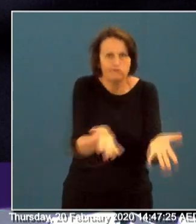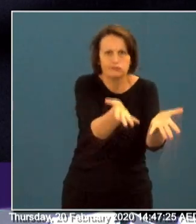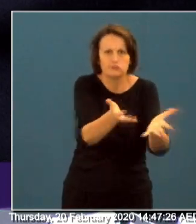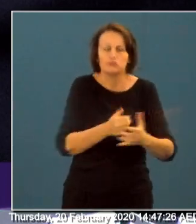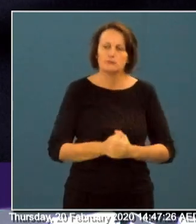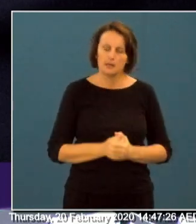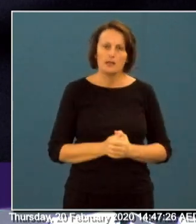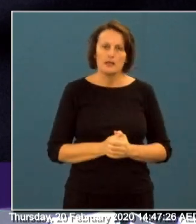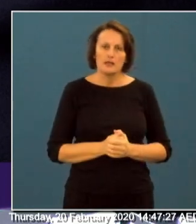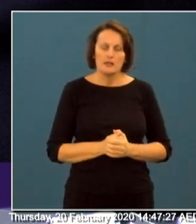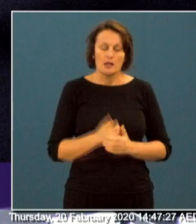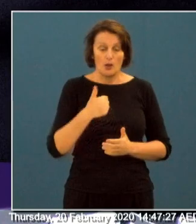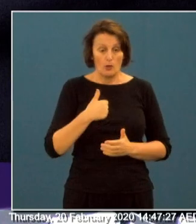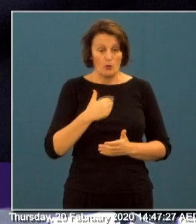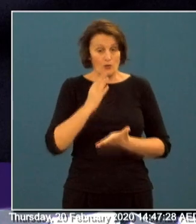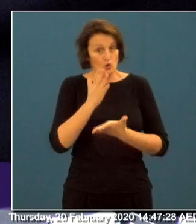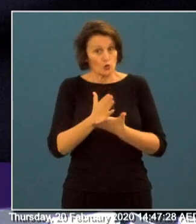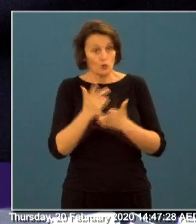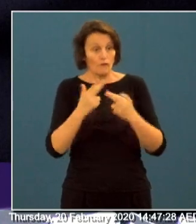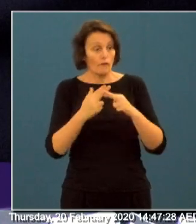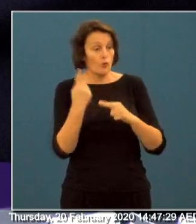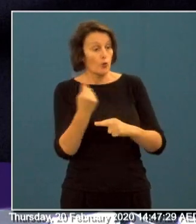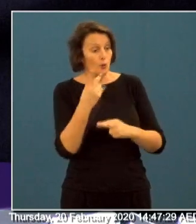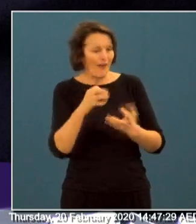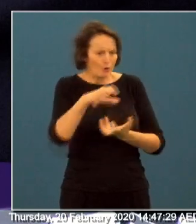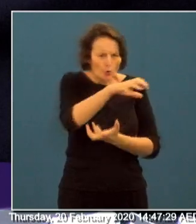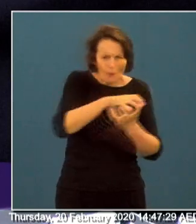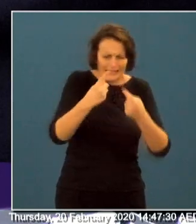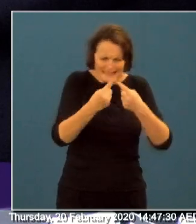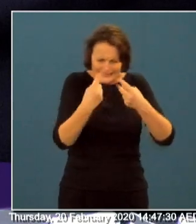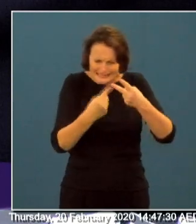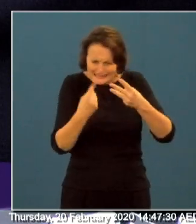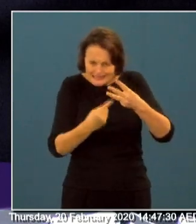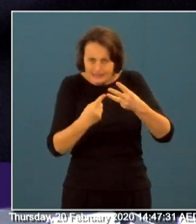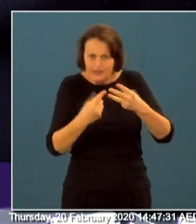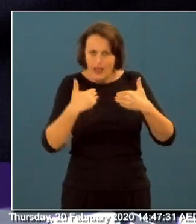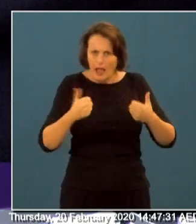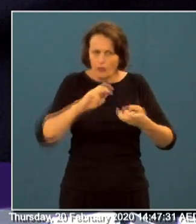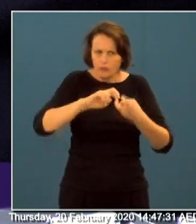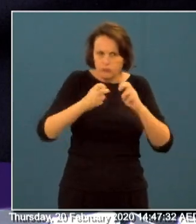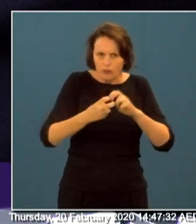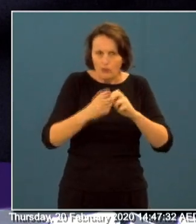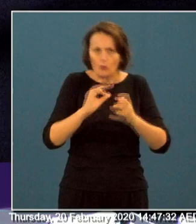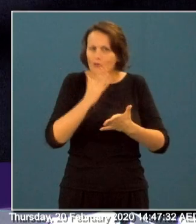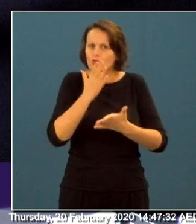for people with complex and chronic health care needs, which is who the main population is to be targeted —